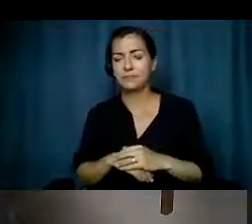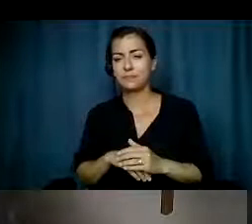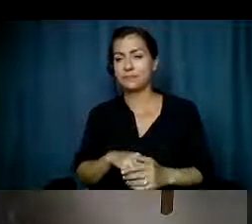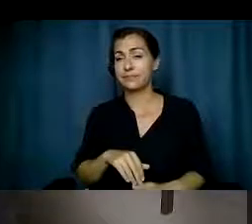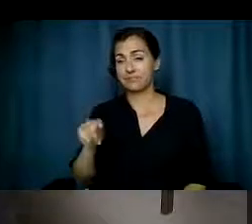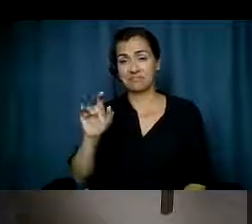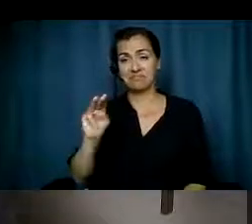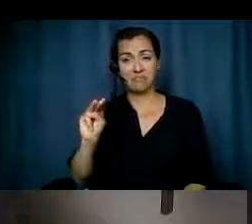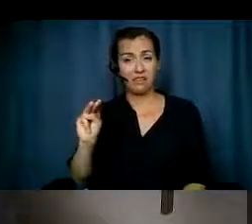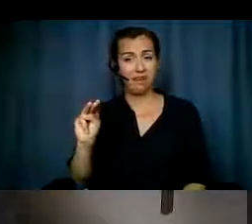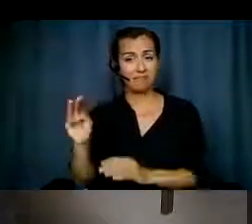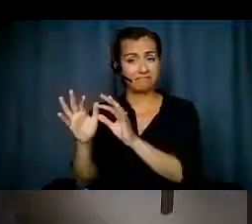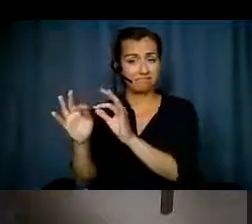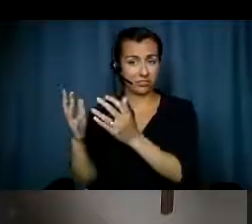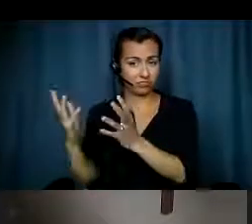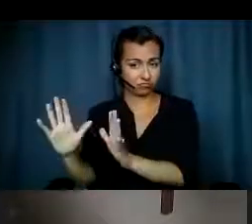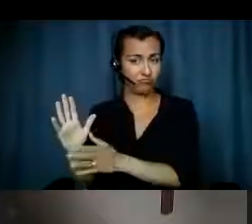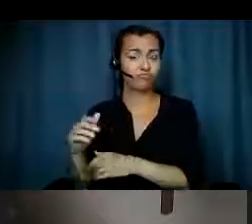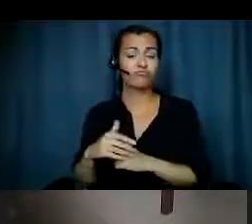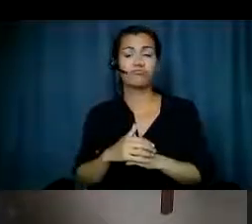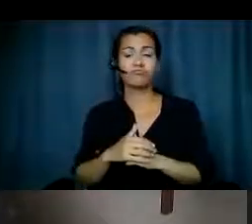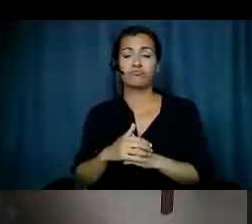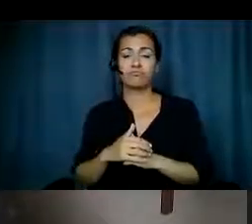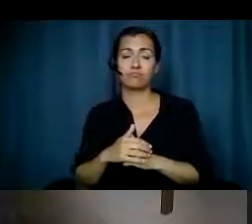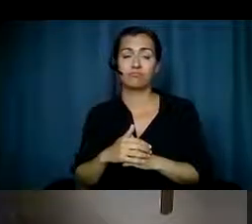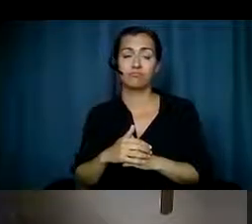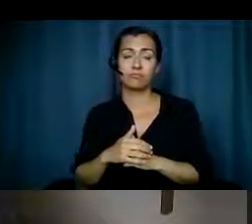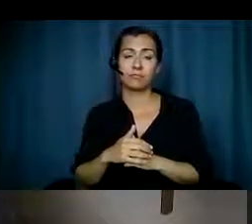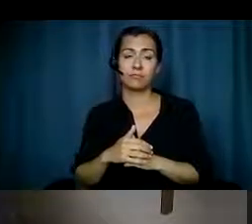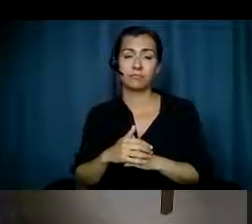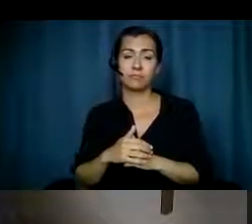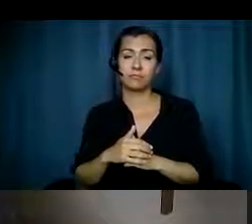the first couple slides not being presented. If you have questions about